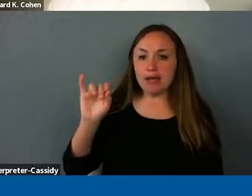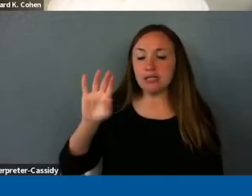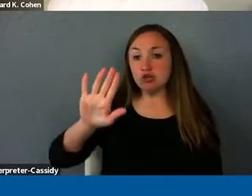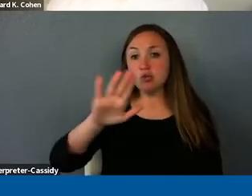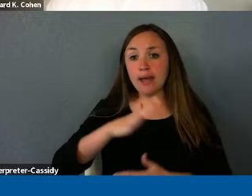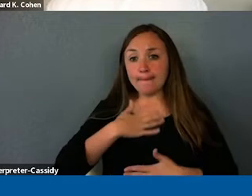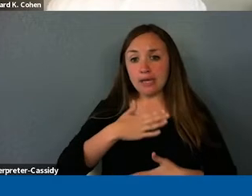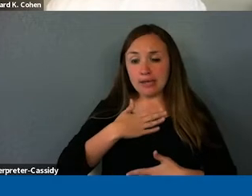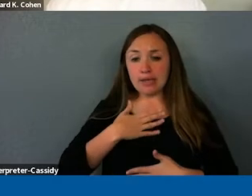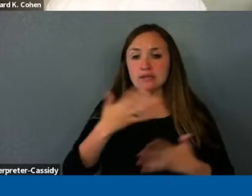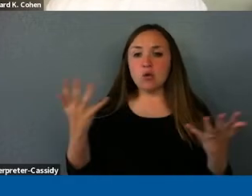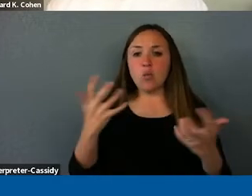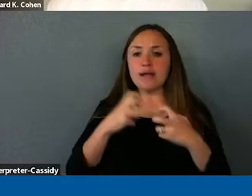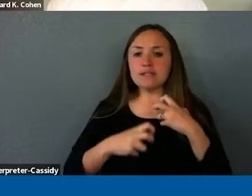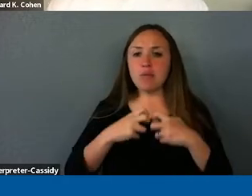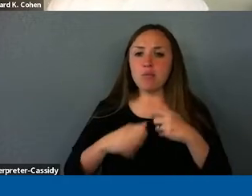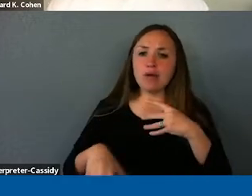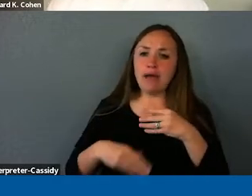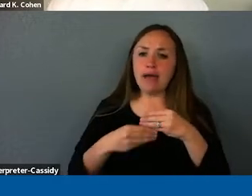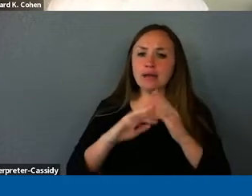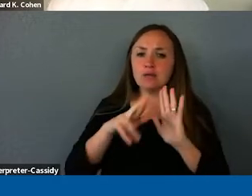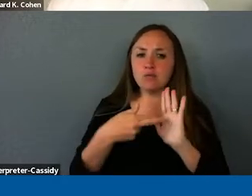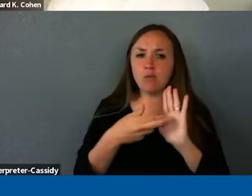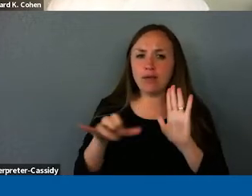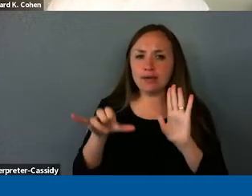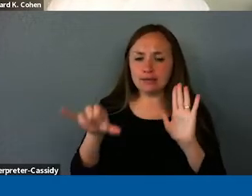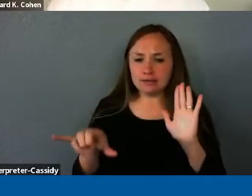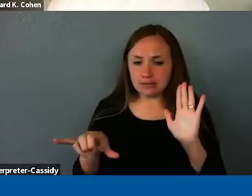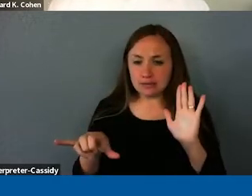So what is the problem with adding the role in this way? Well, as you've already learned,